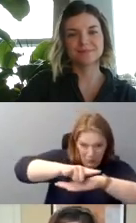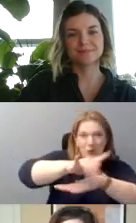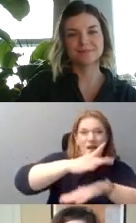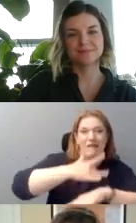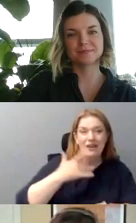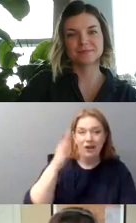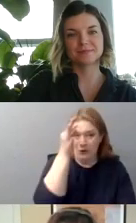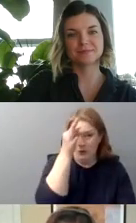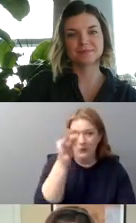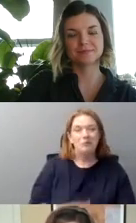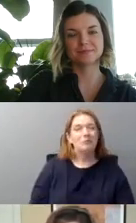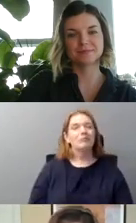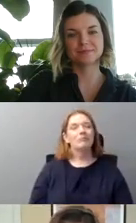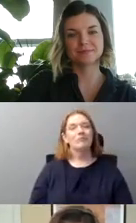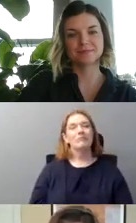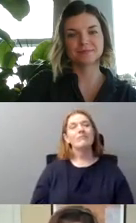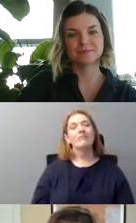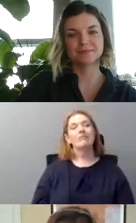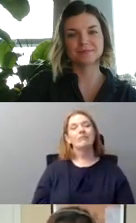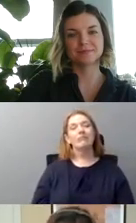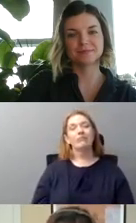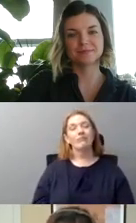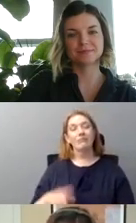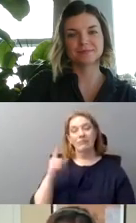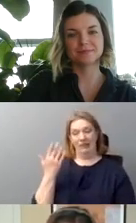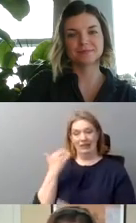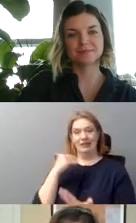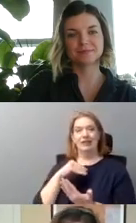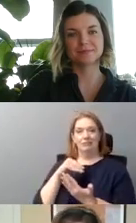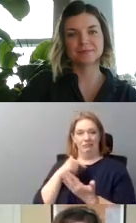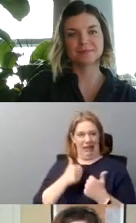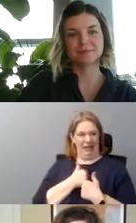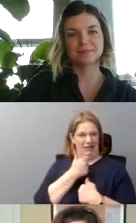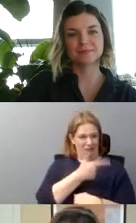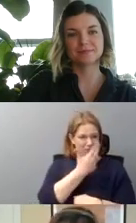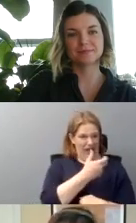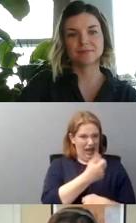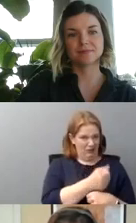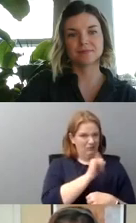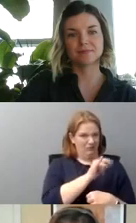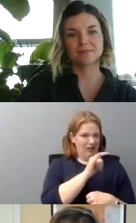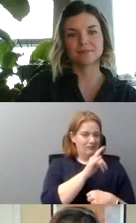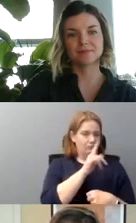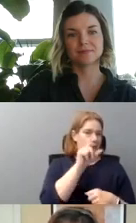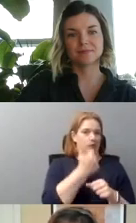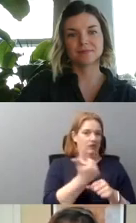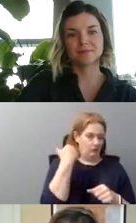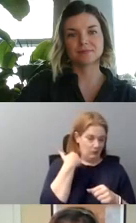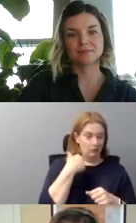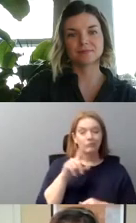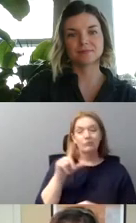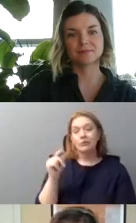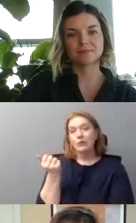Returning to San Francisco in 2018, I made sure to visit, for perhaps the 20th time,